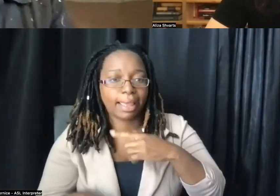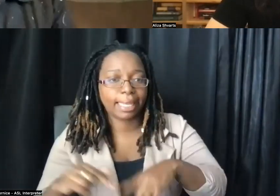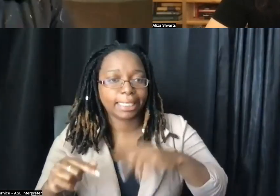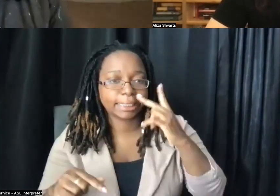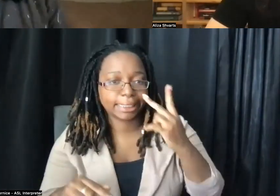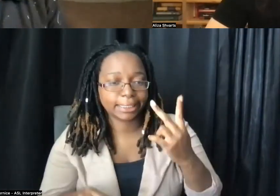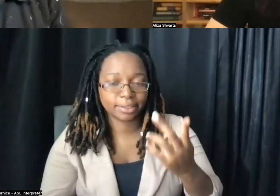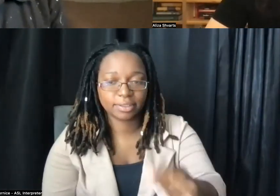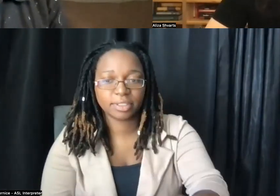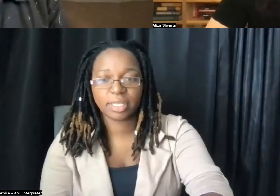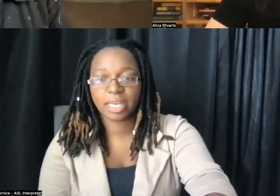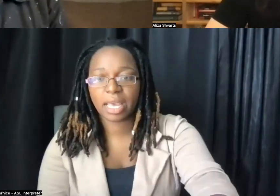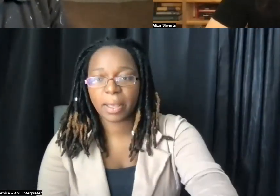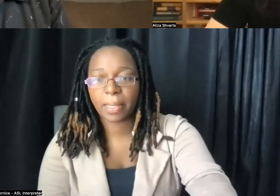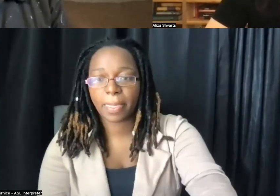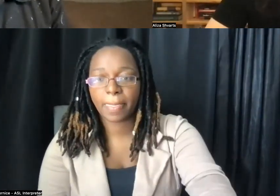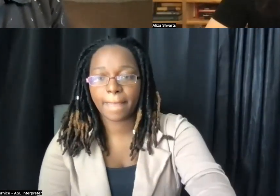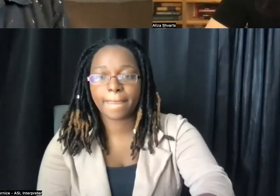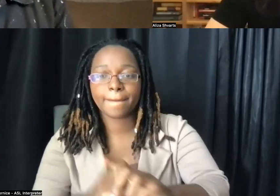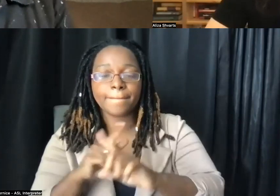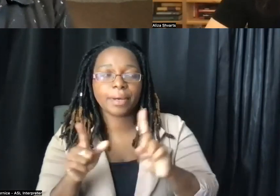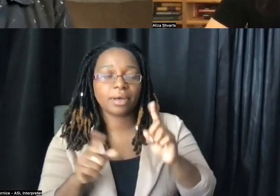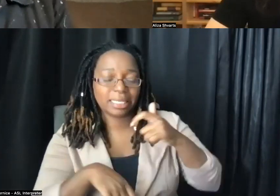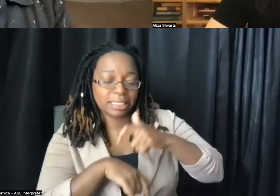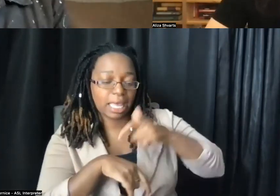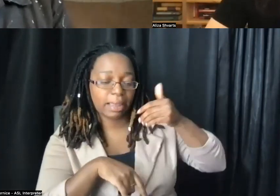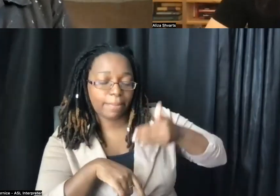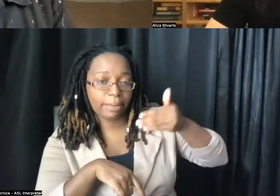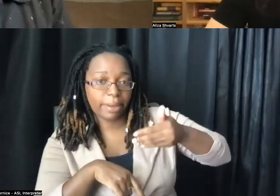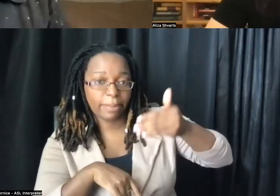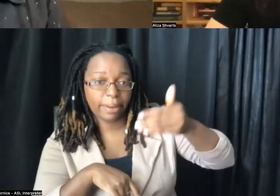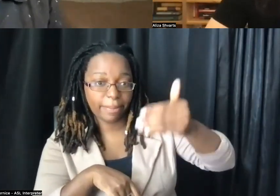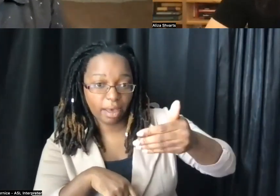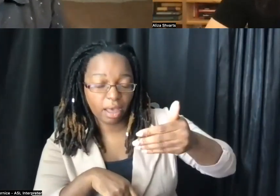that I cannot see them. They think over time I think over time